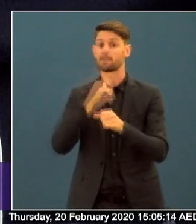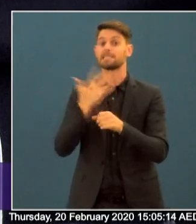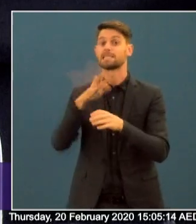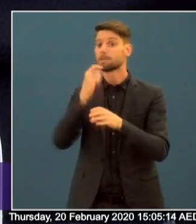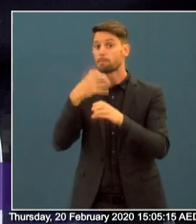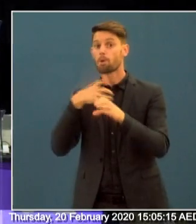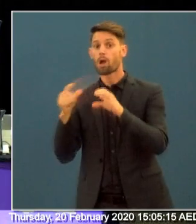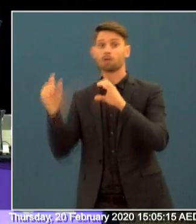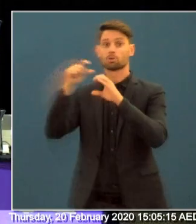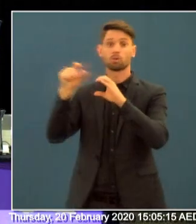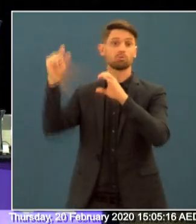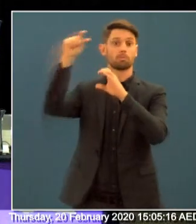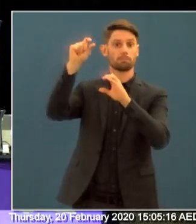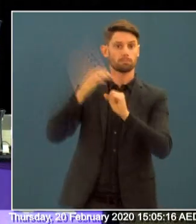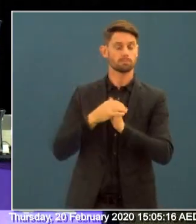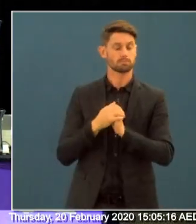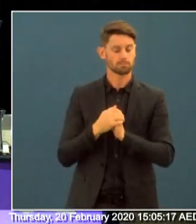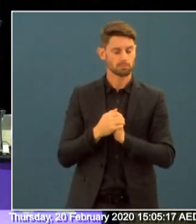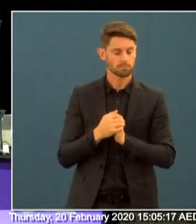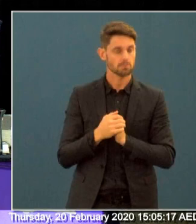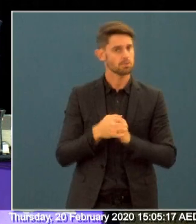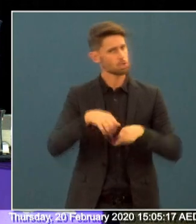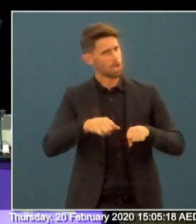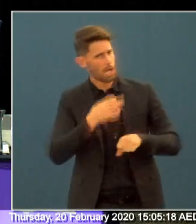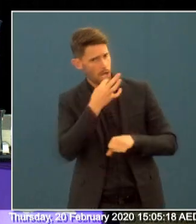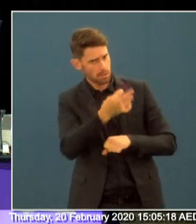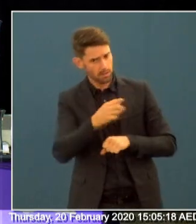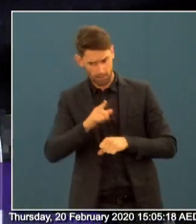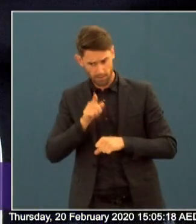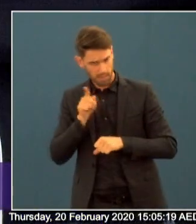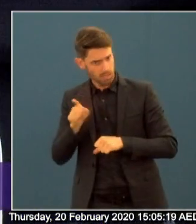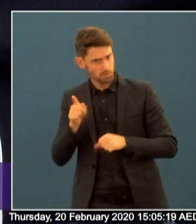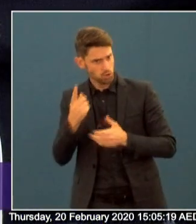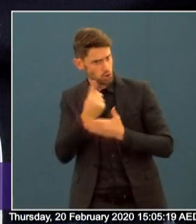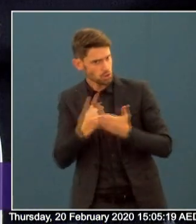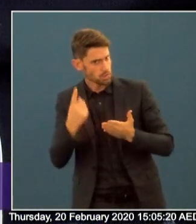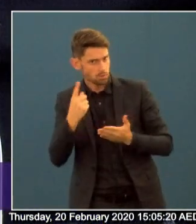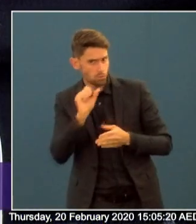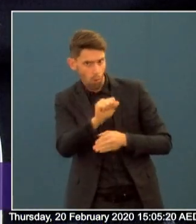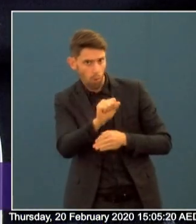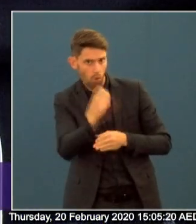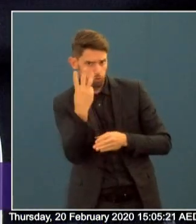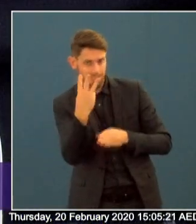And does that cover just your group? You talked about, I think, six groups. No. That covers three new teams. Yes.